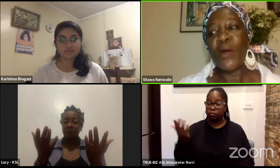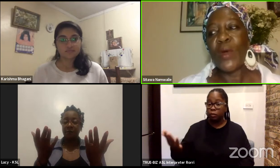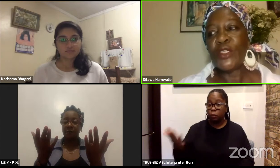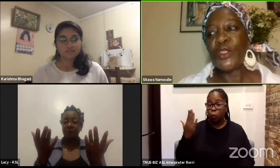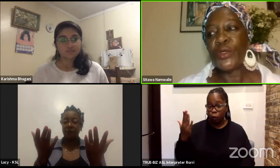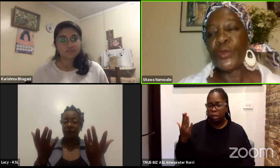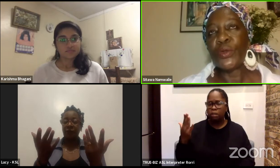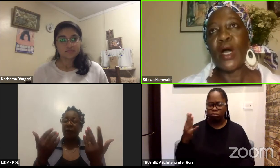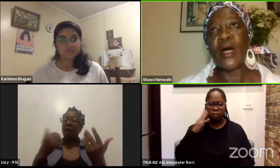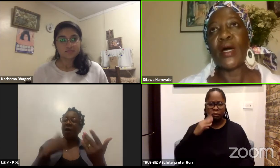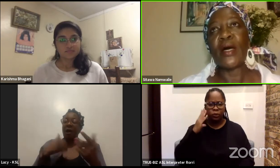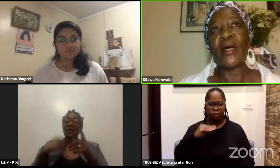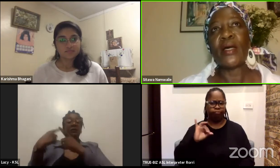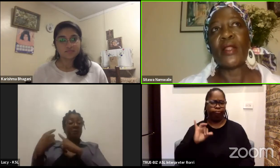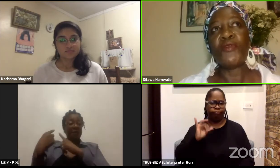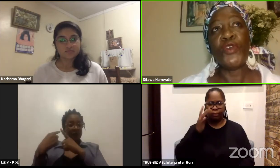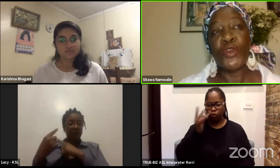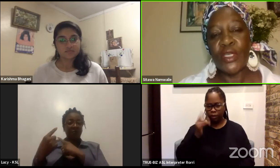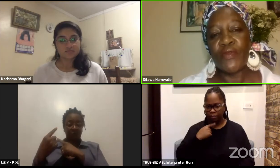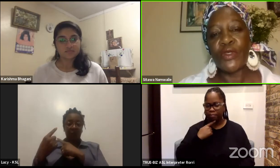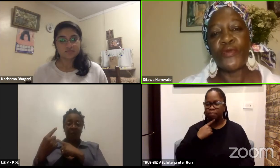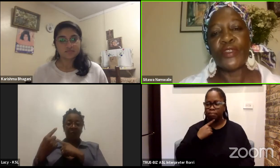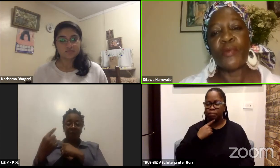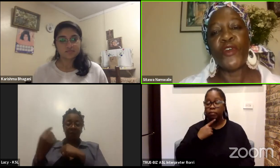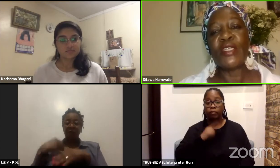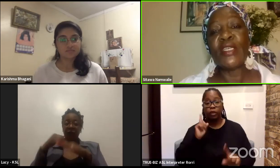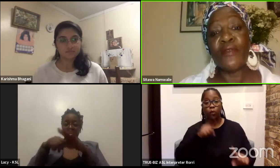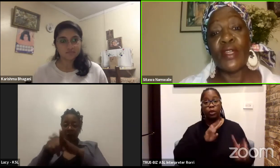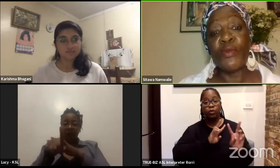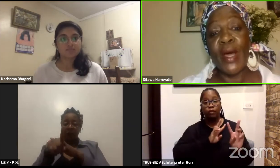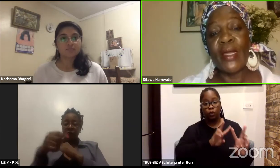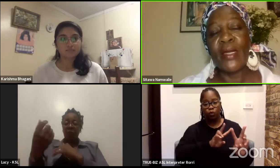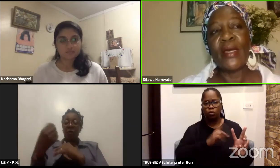I went to the funeral service of some very dear friends of mine.